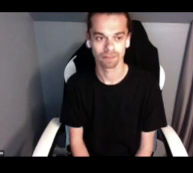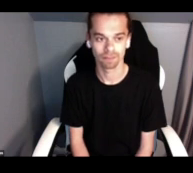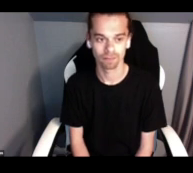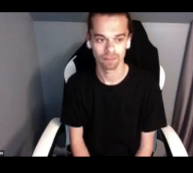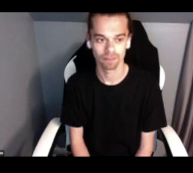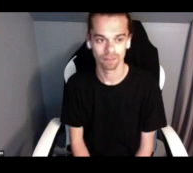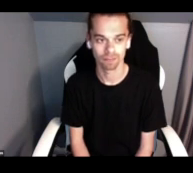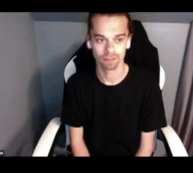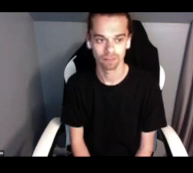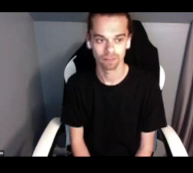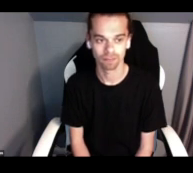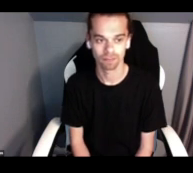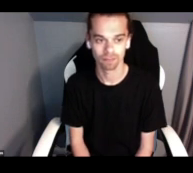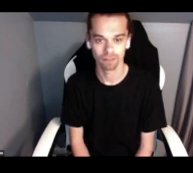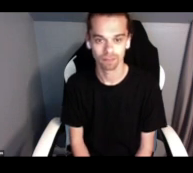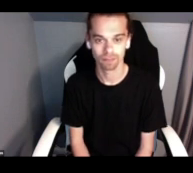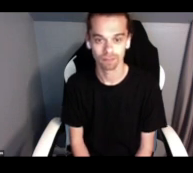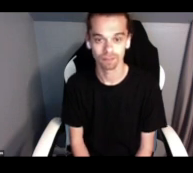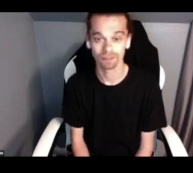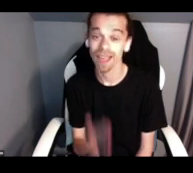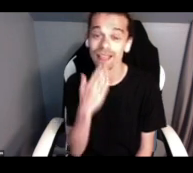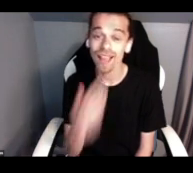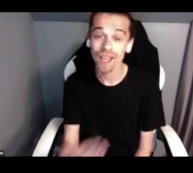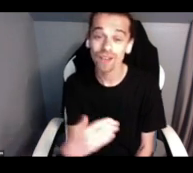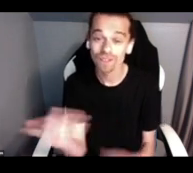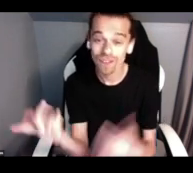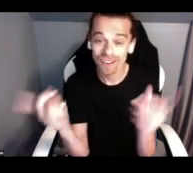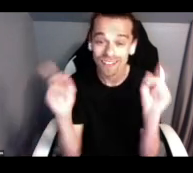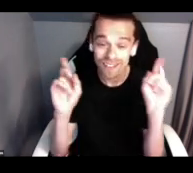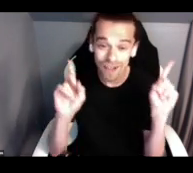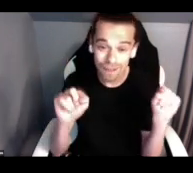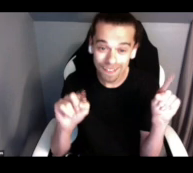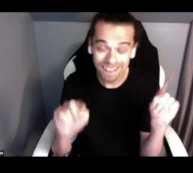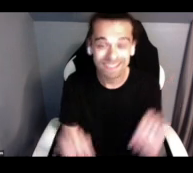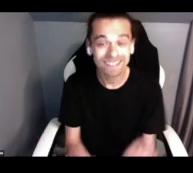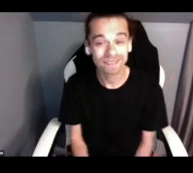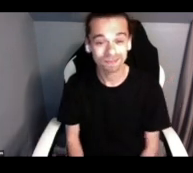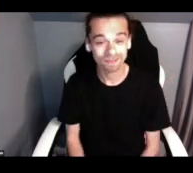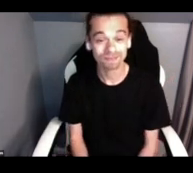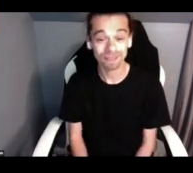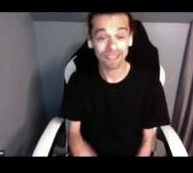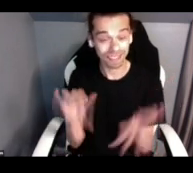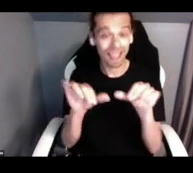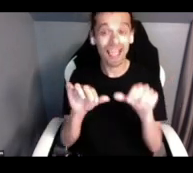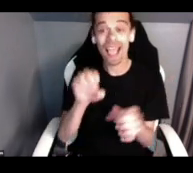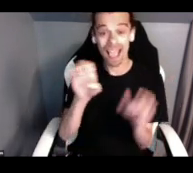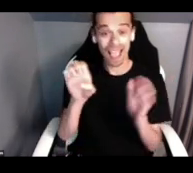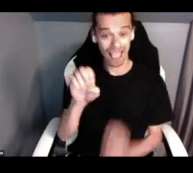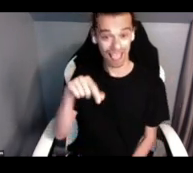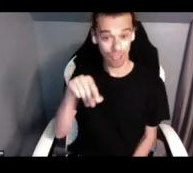Thank you for attending the first Community Living Equity Center, Webinar Disability,